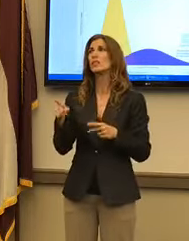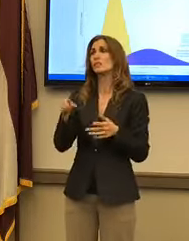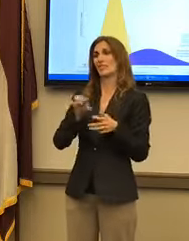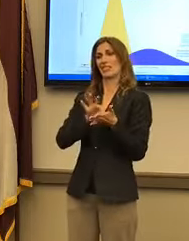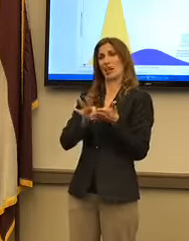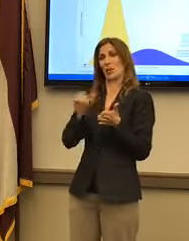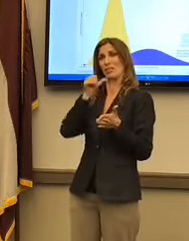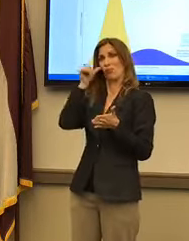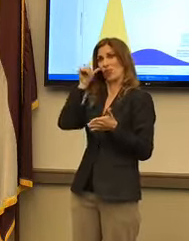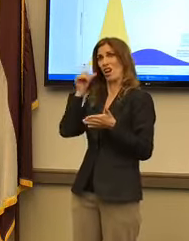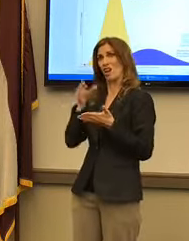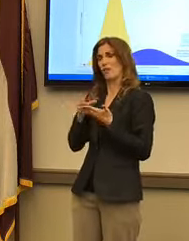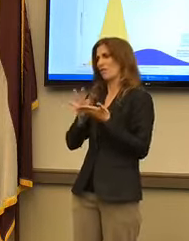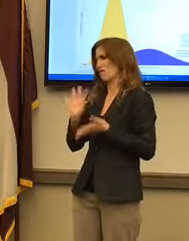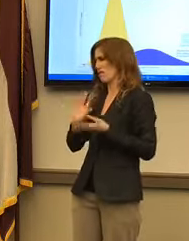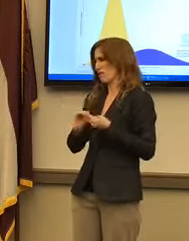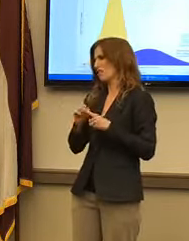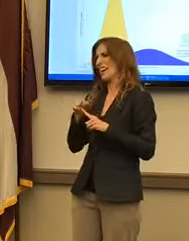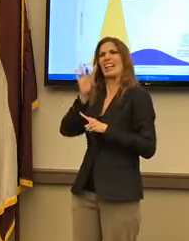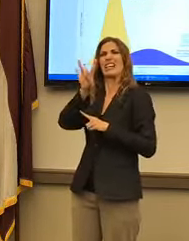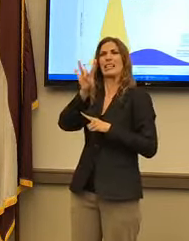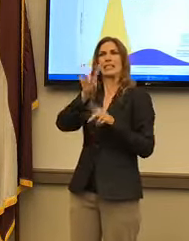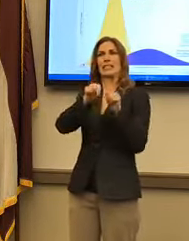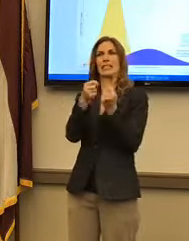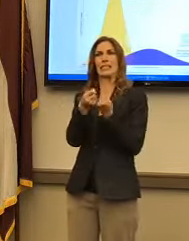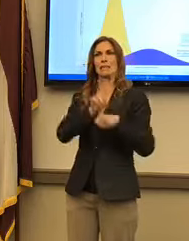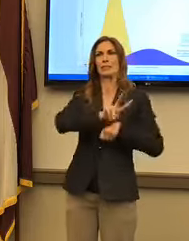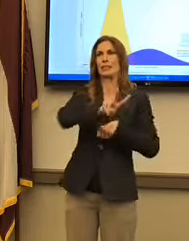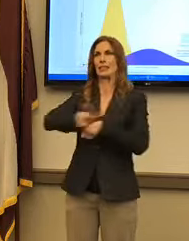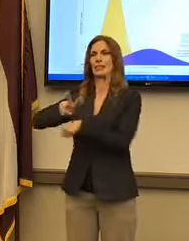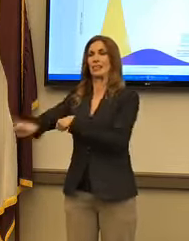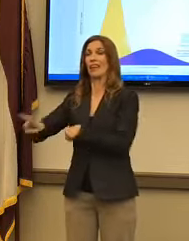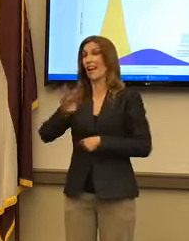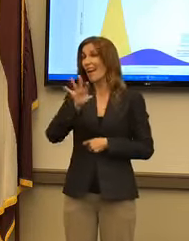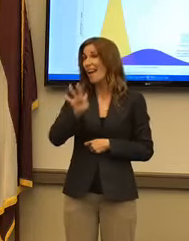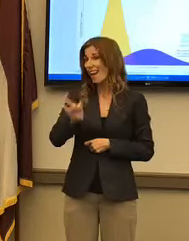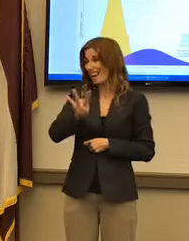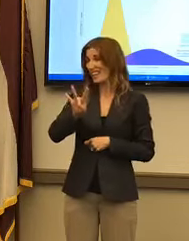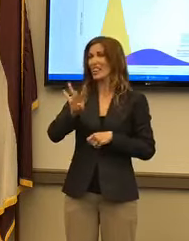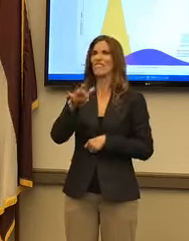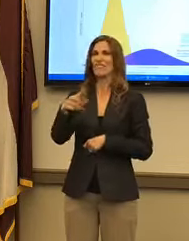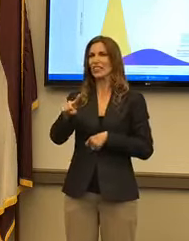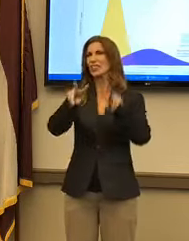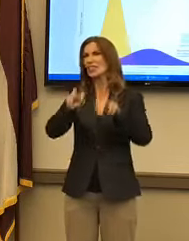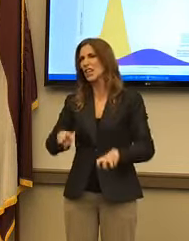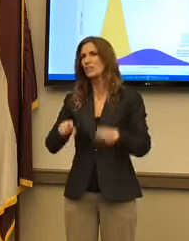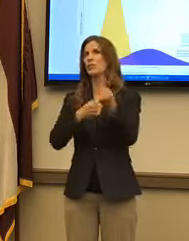have 8 teams 8 field assessment and support teams known as fast teams these